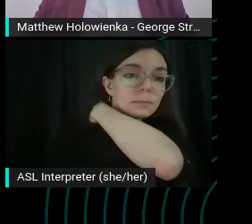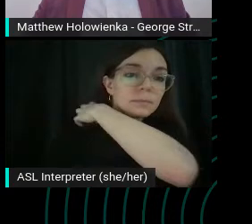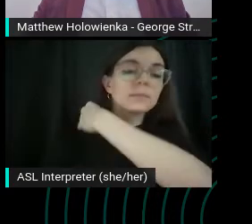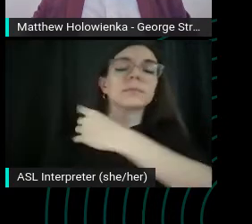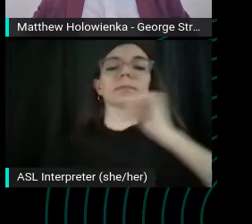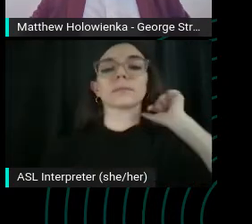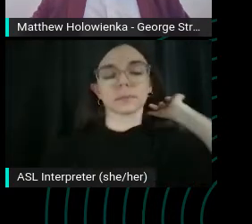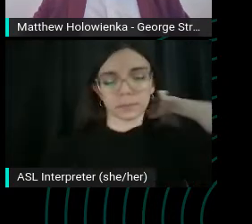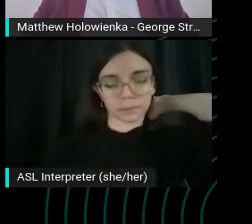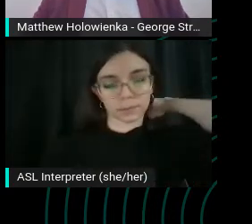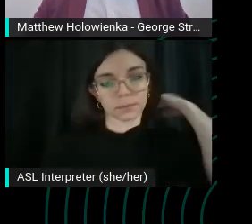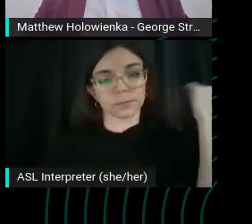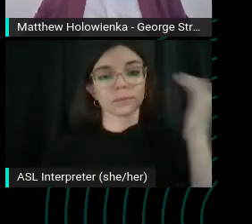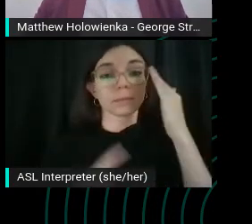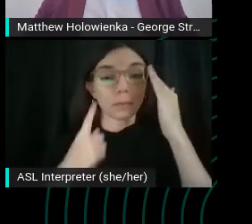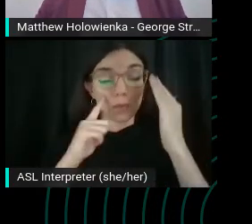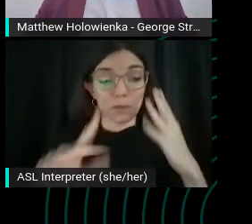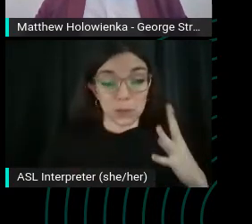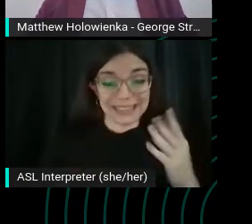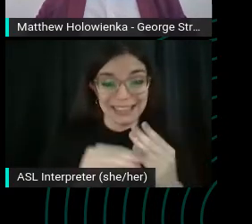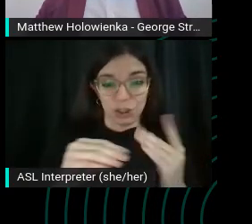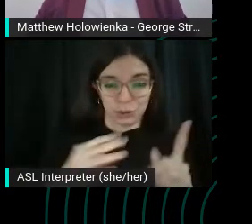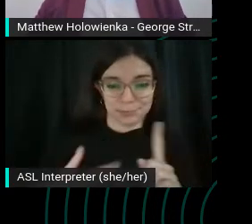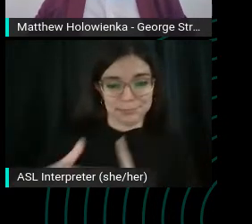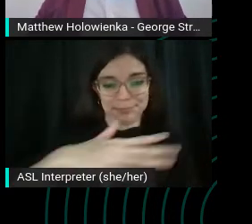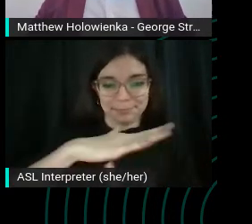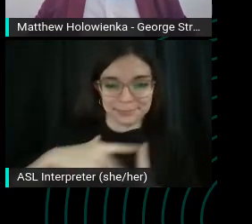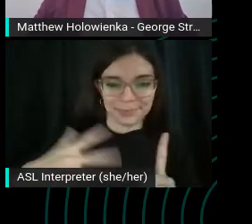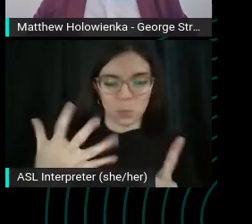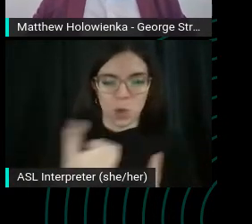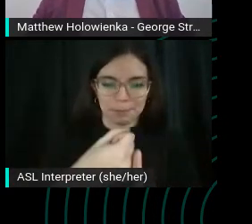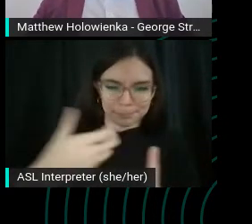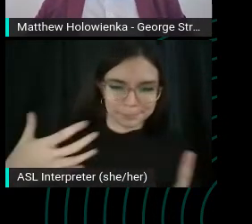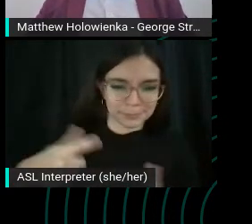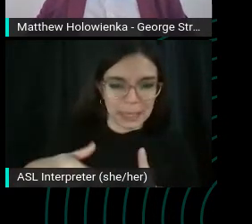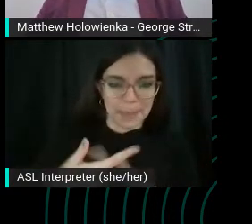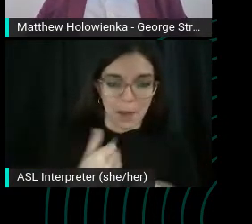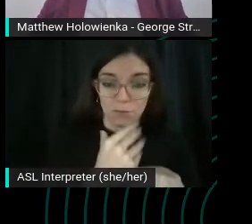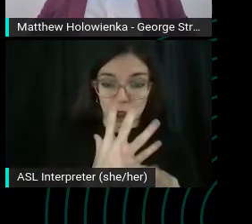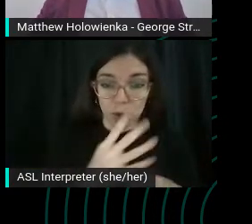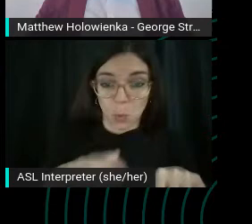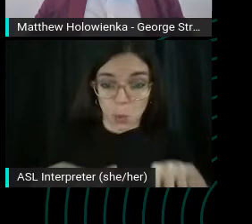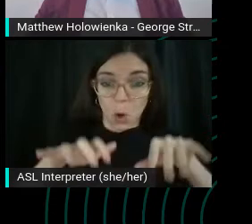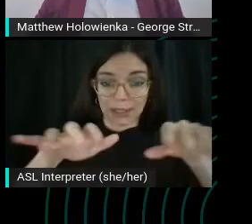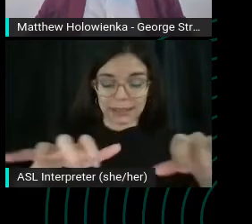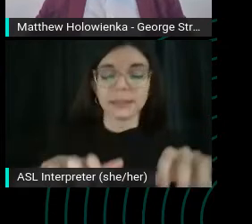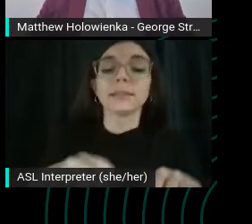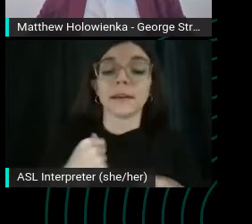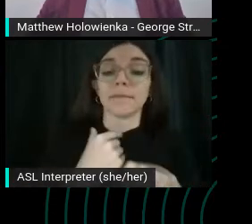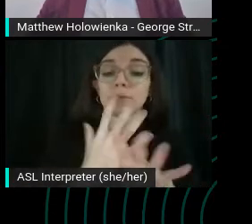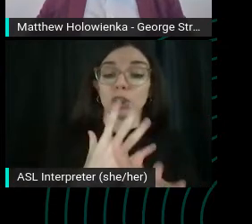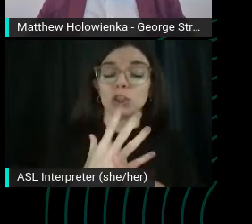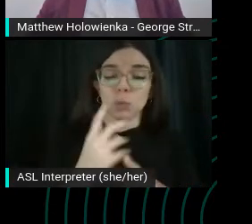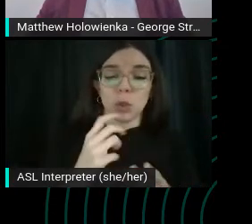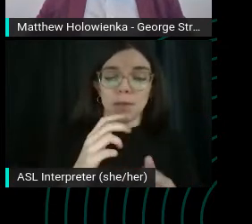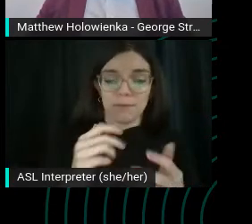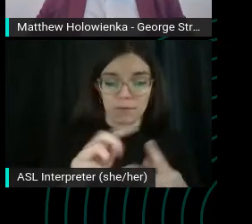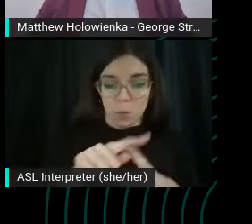So for additional context, I do want to tell you a little bit about our virtual audience itself. Over our virtual season of four shows, we streamed 2000 total households.